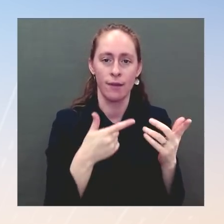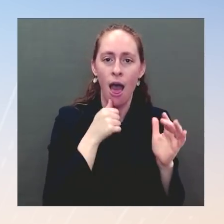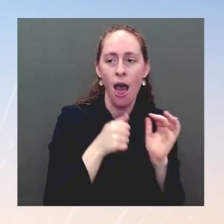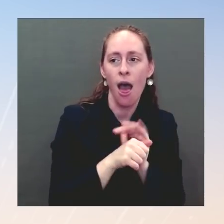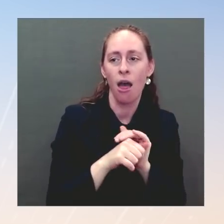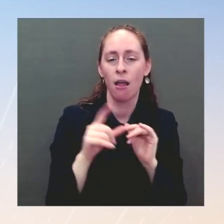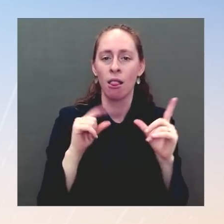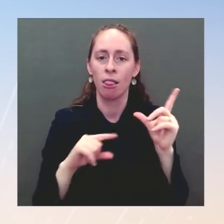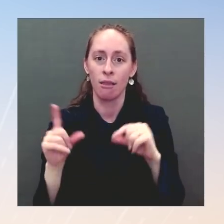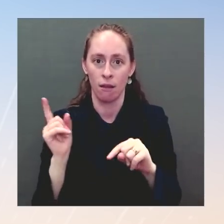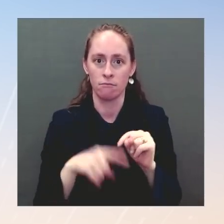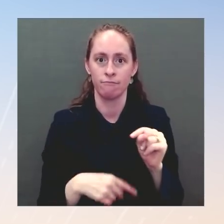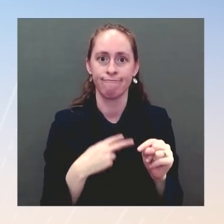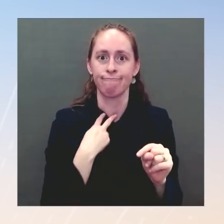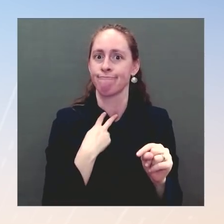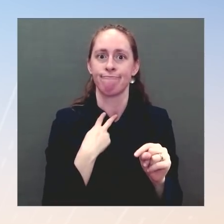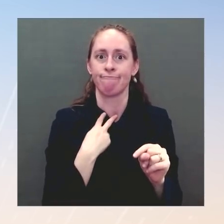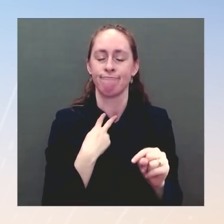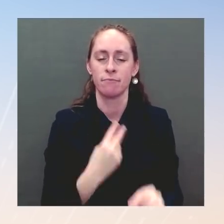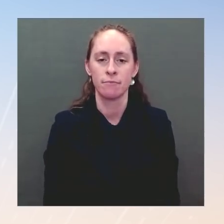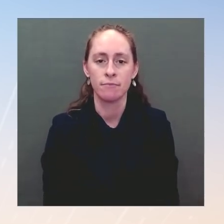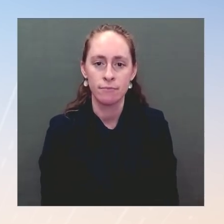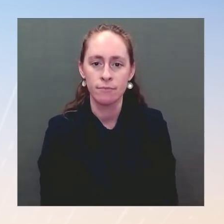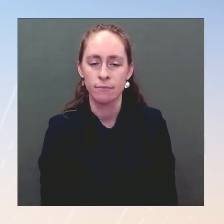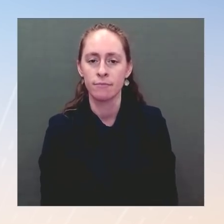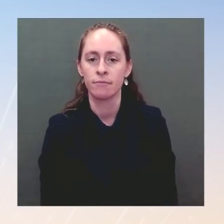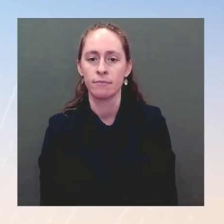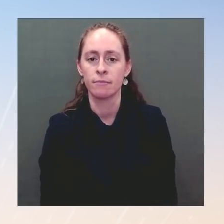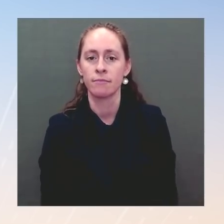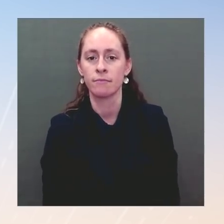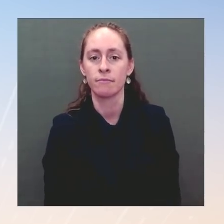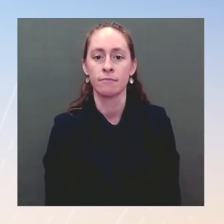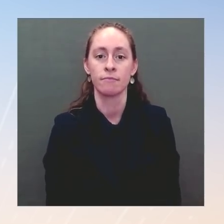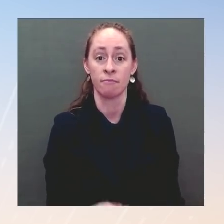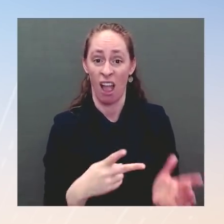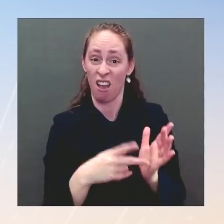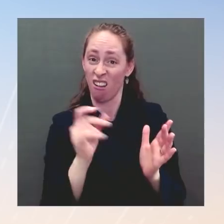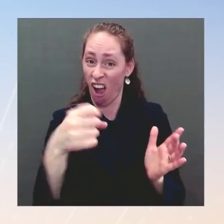Obviously, our preference is that President Putin deescalates. The Press: But if Russia does invade further --